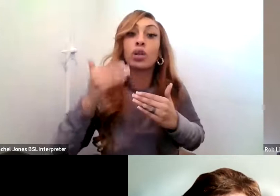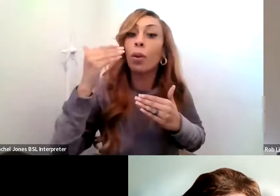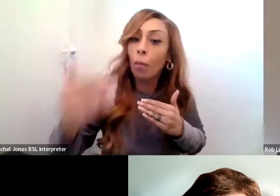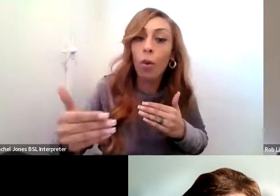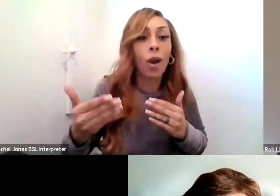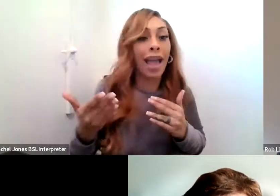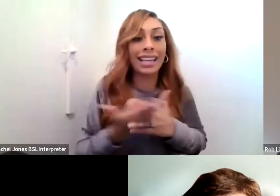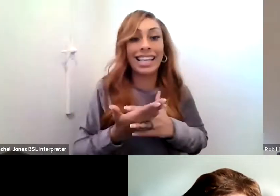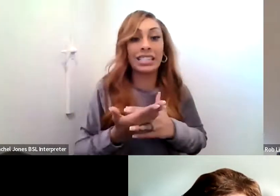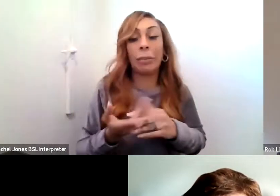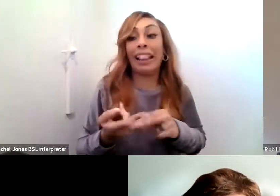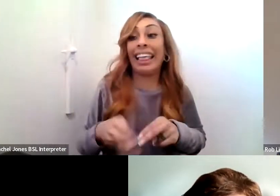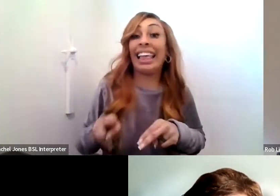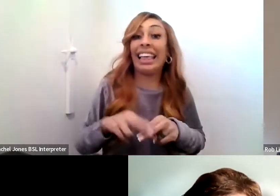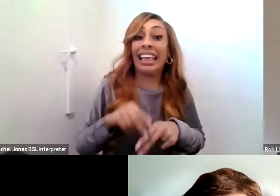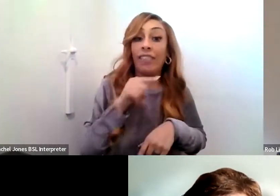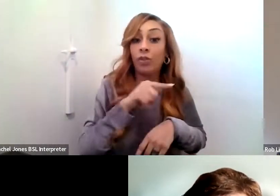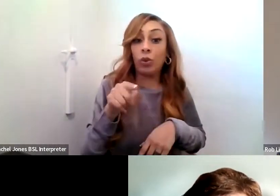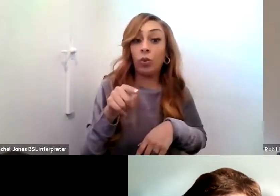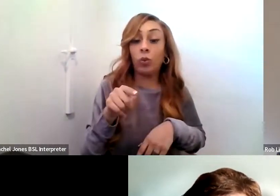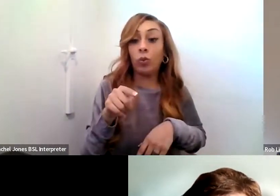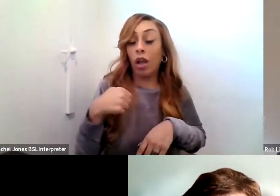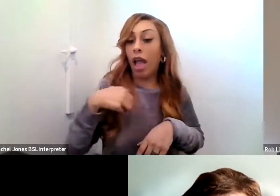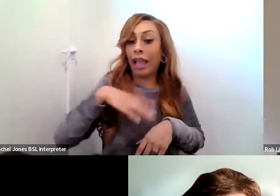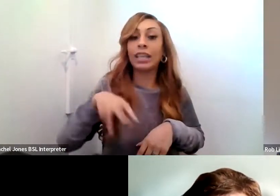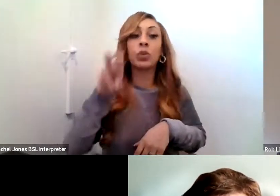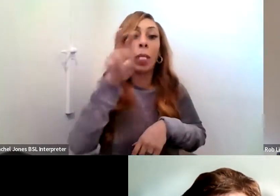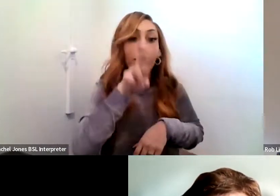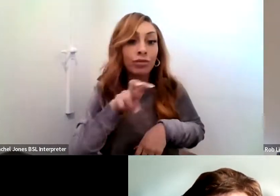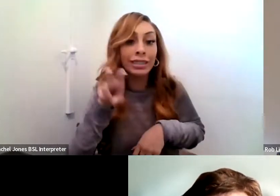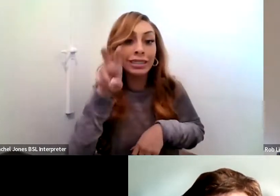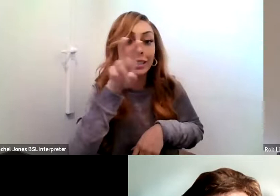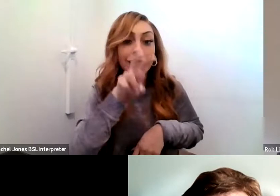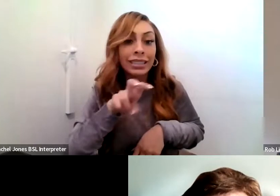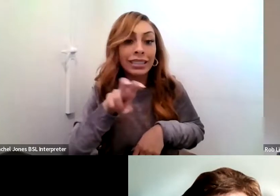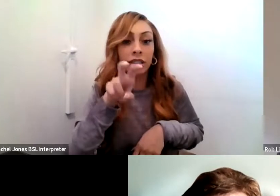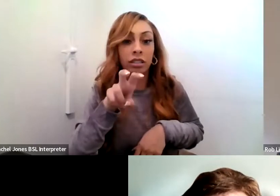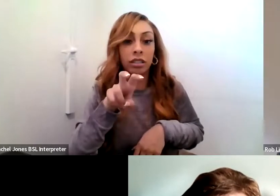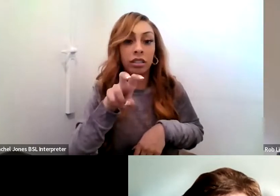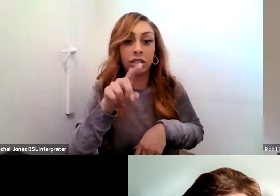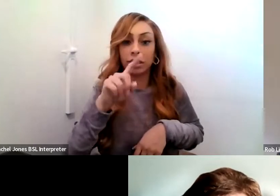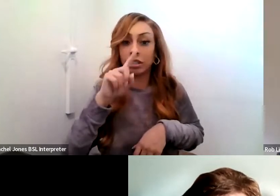If you, as I need to, lipread, you're not necessarily going to be able to get that connection